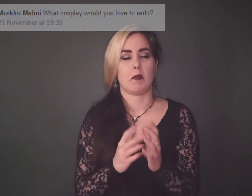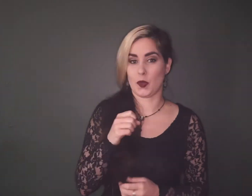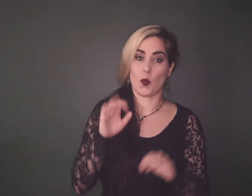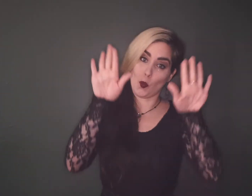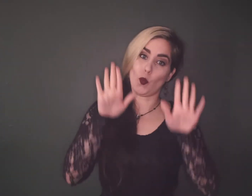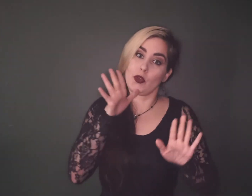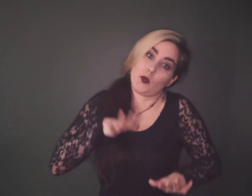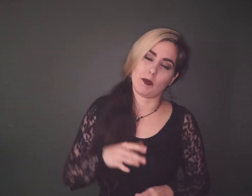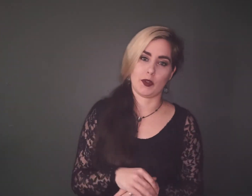Wonder Woman.